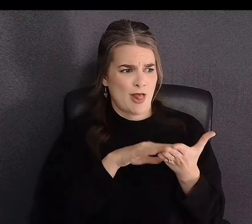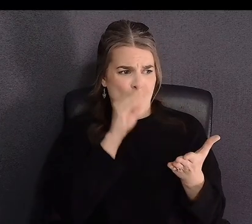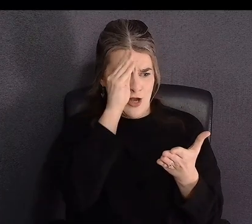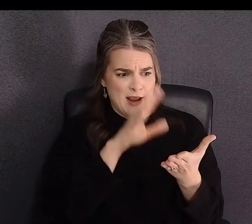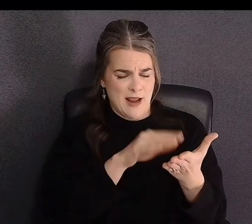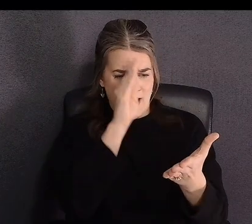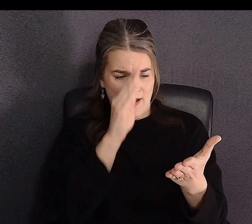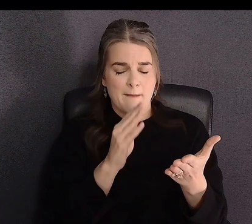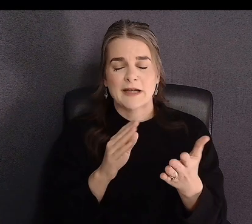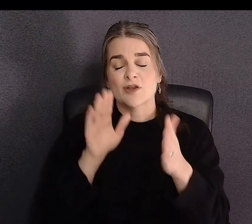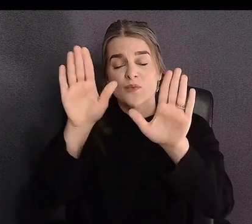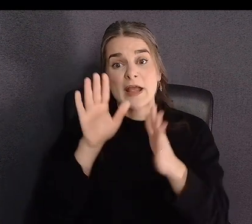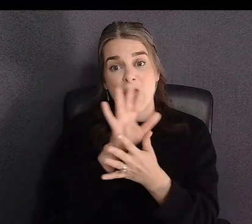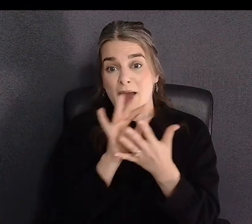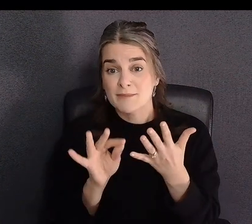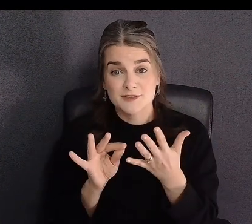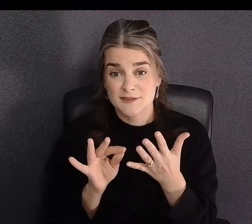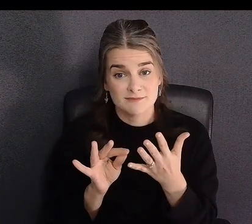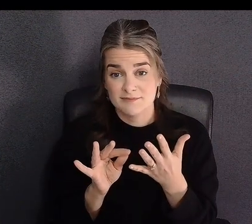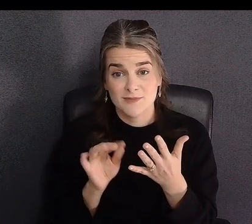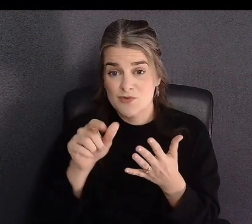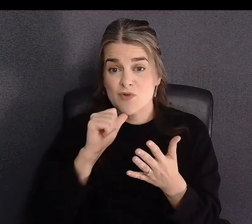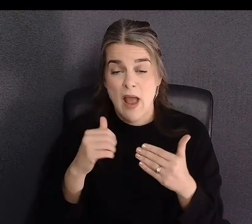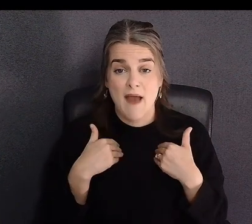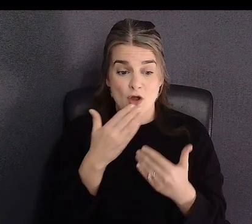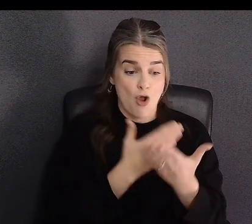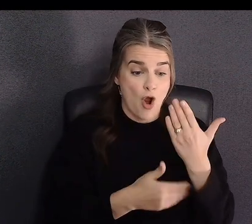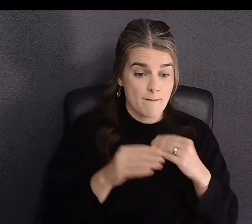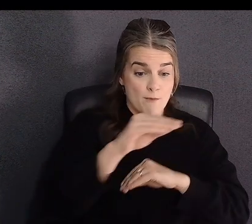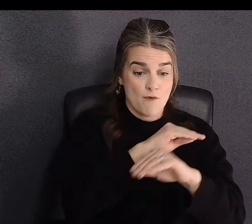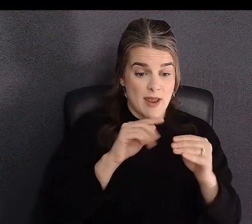But it's great, a great option if you don't have arm movement or anything like that.